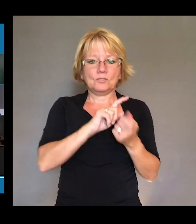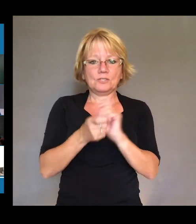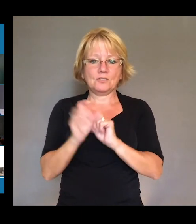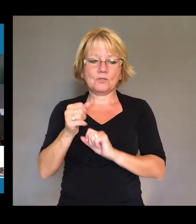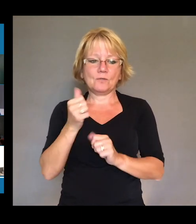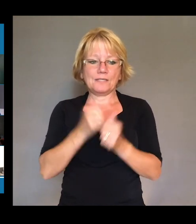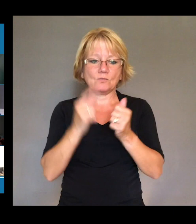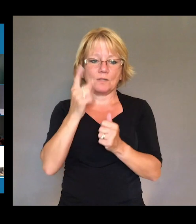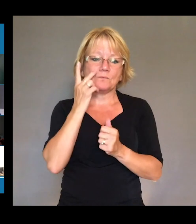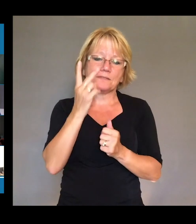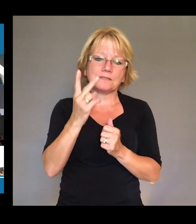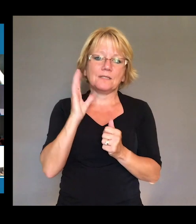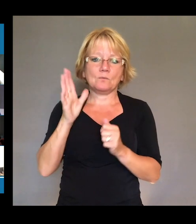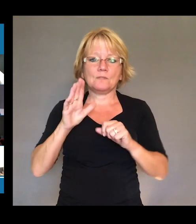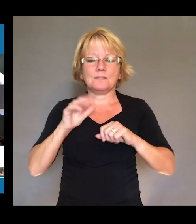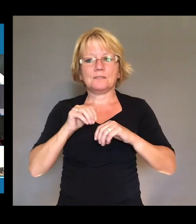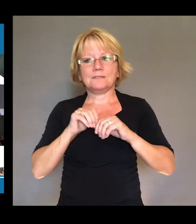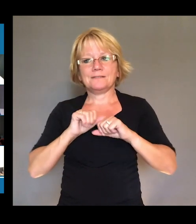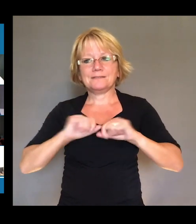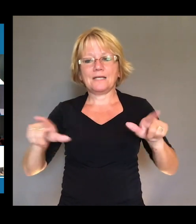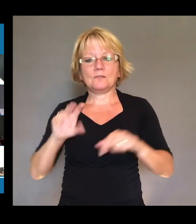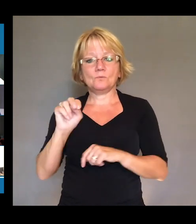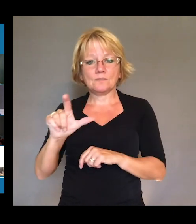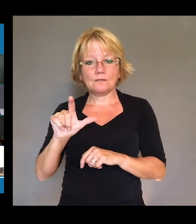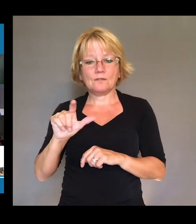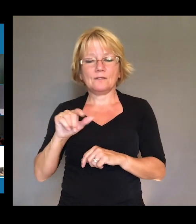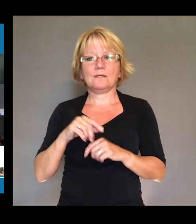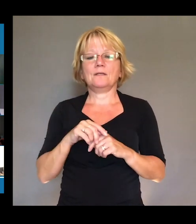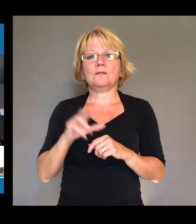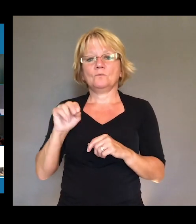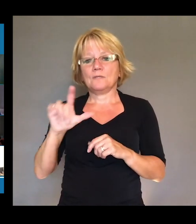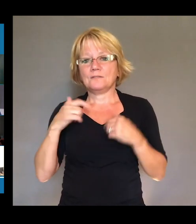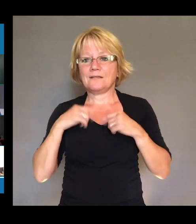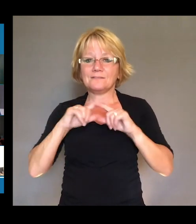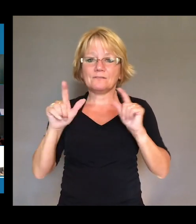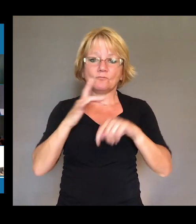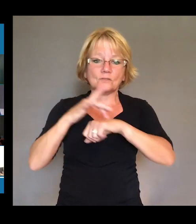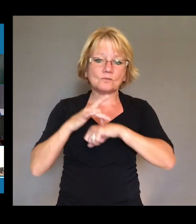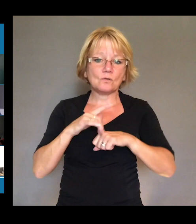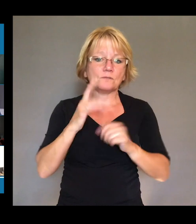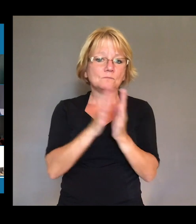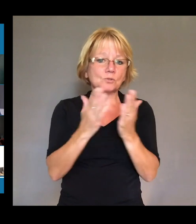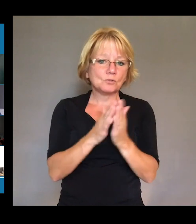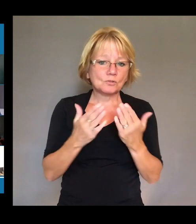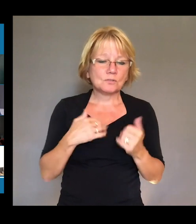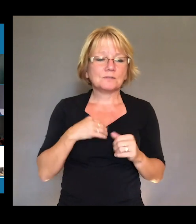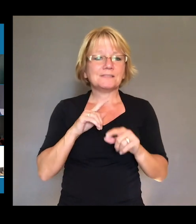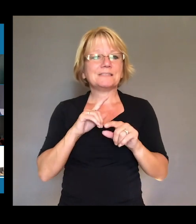So each one of our forms, you'll see we're sending you guys newsletters. And in those newsletters where you having books that you can read